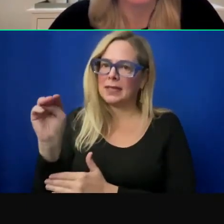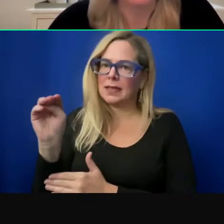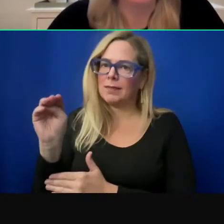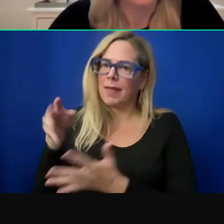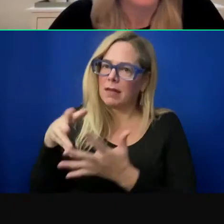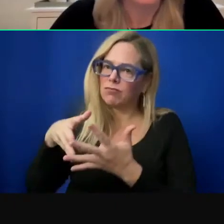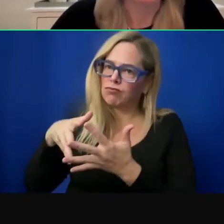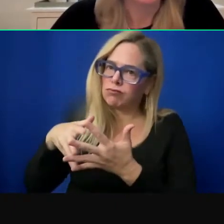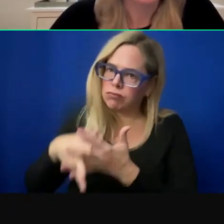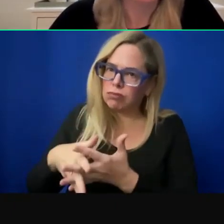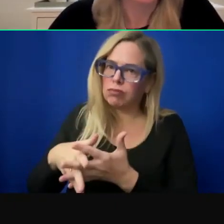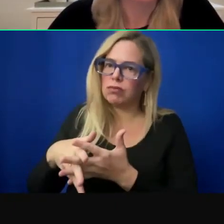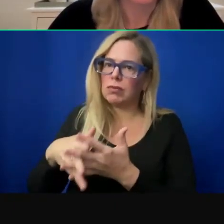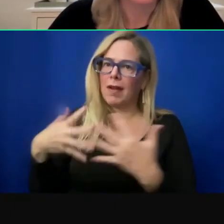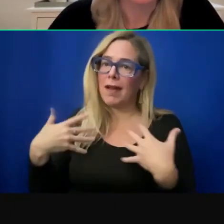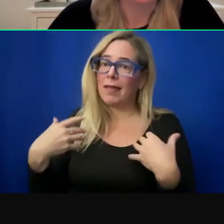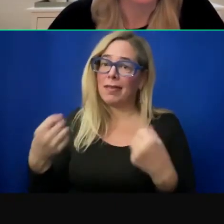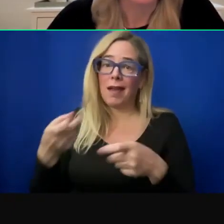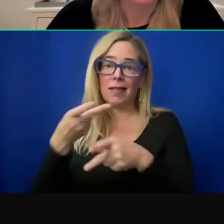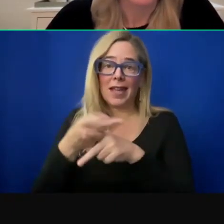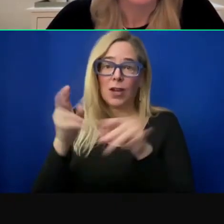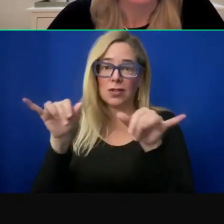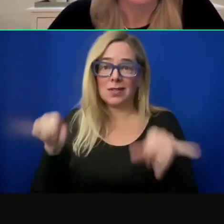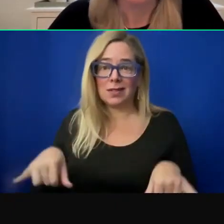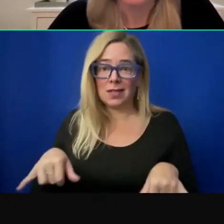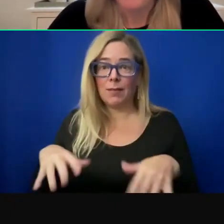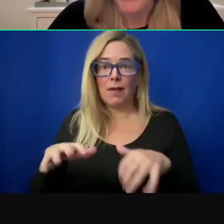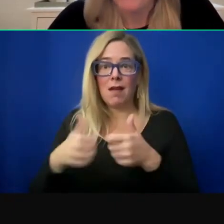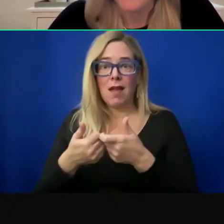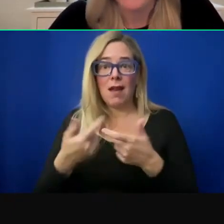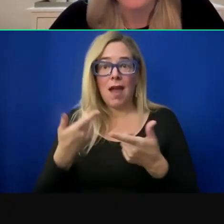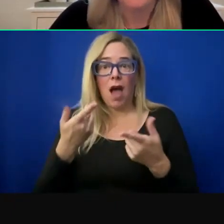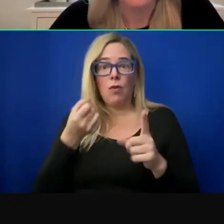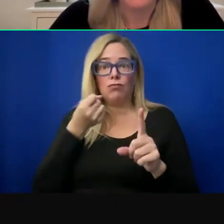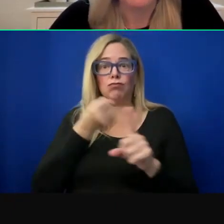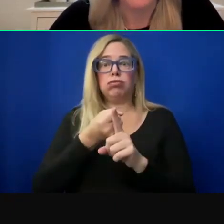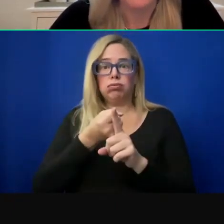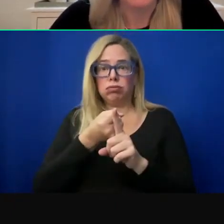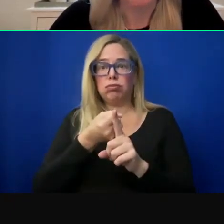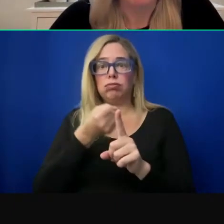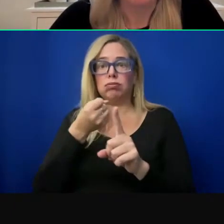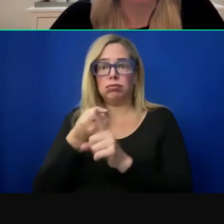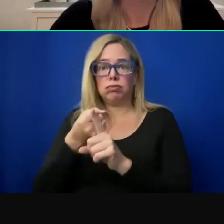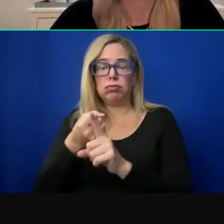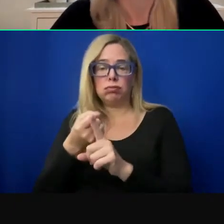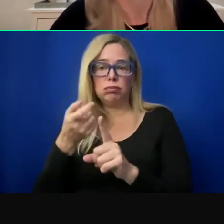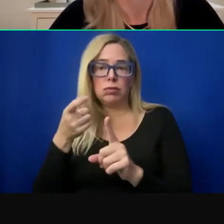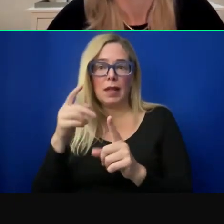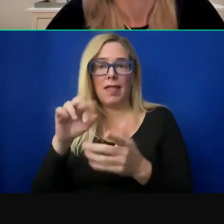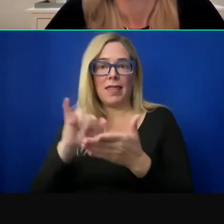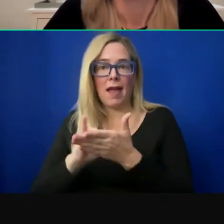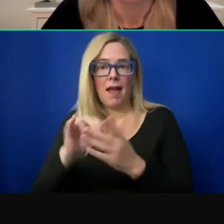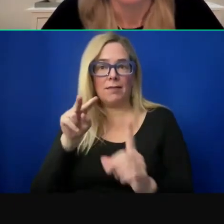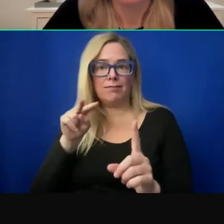system and the ways in which it plays out in the misperceptions of disability. The other